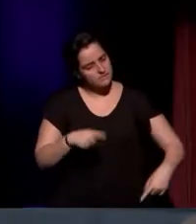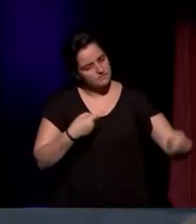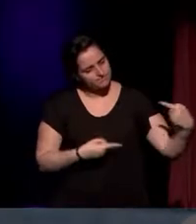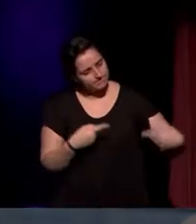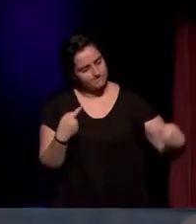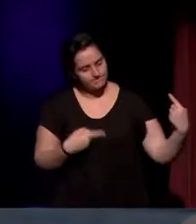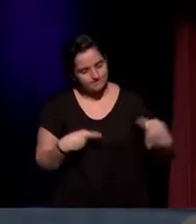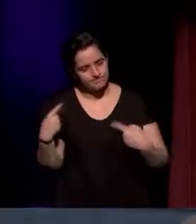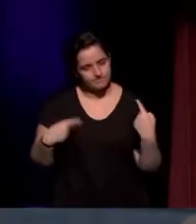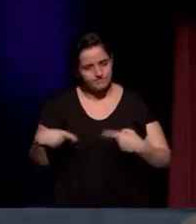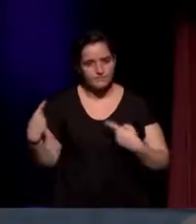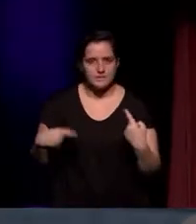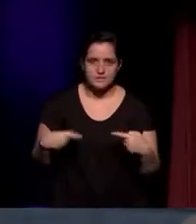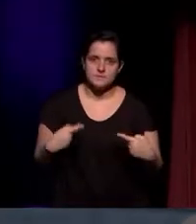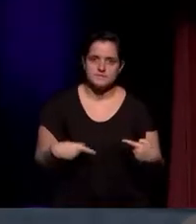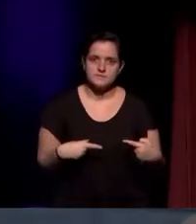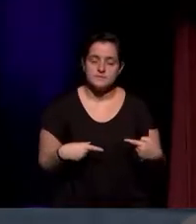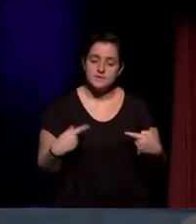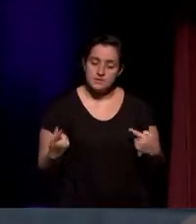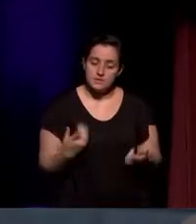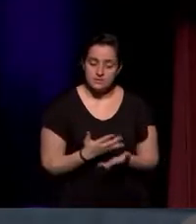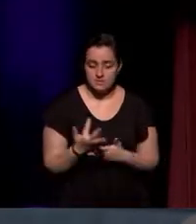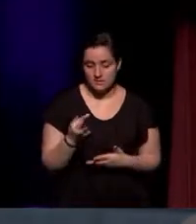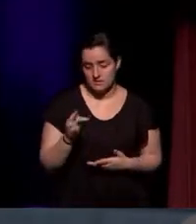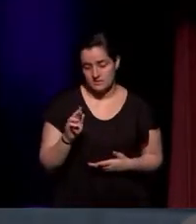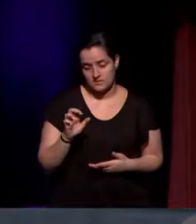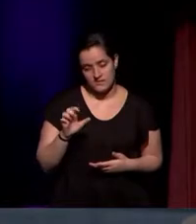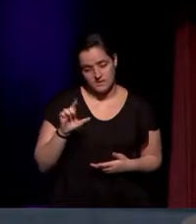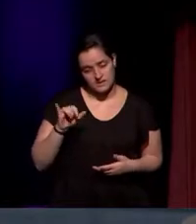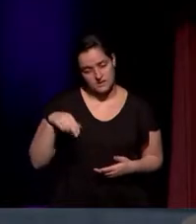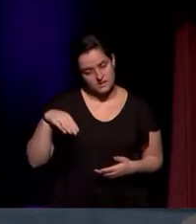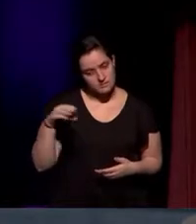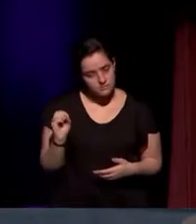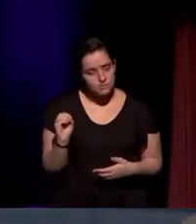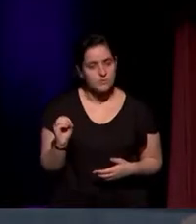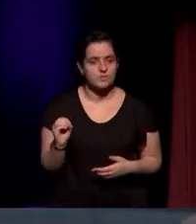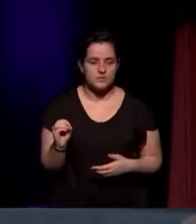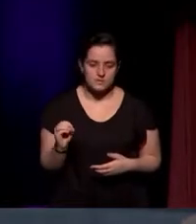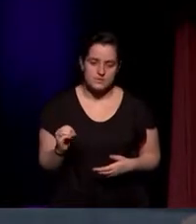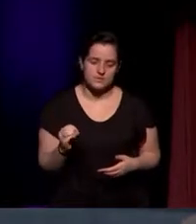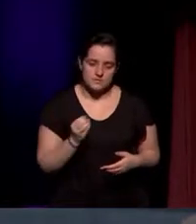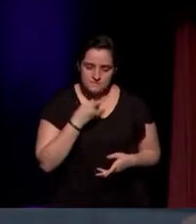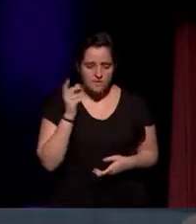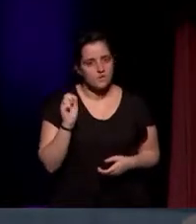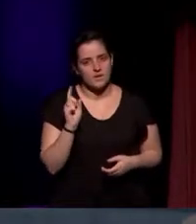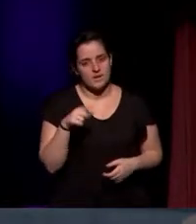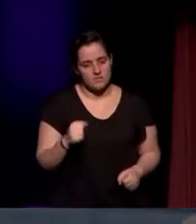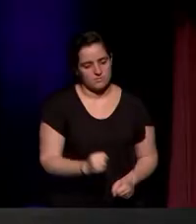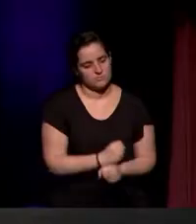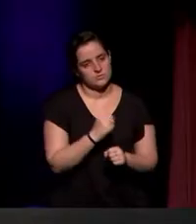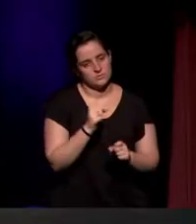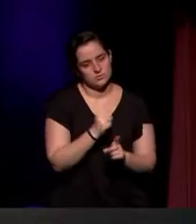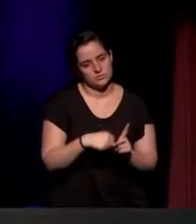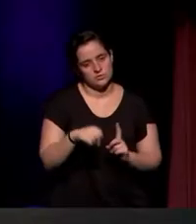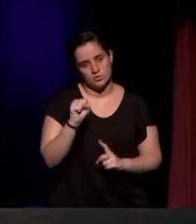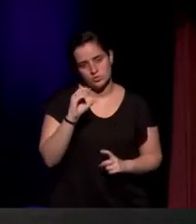and led Frelimo to speak in the construction of socialism, what brought